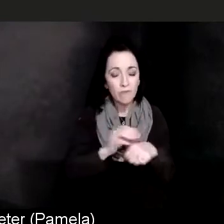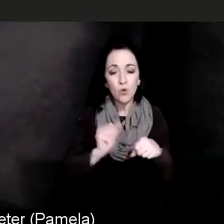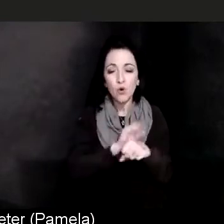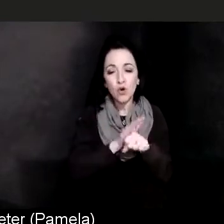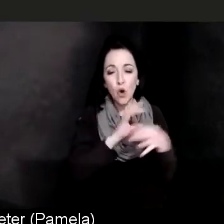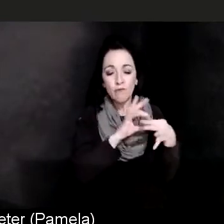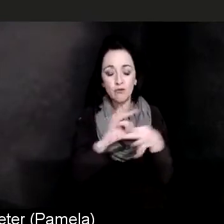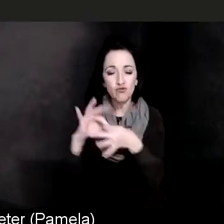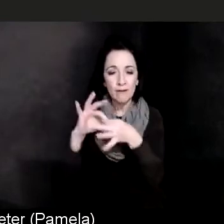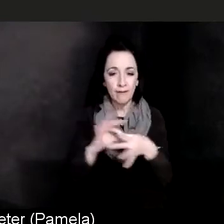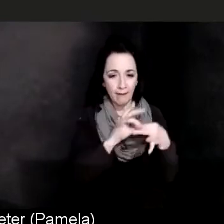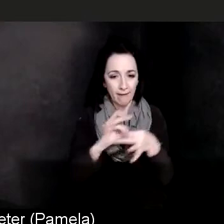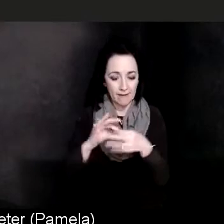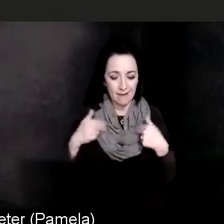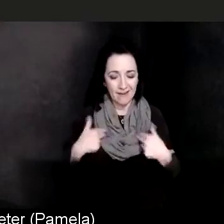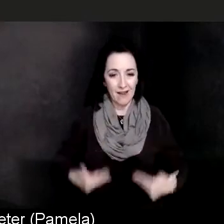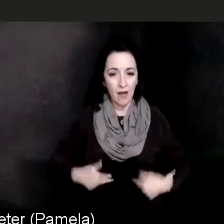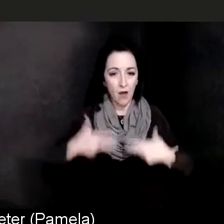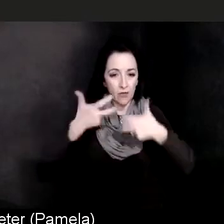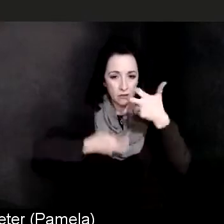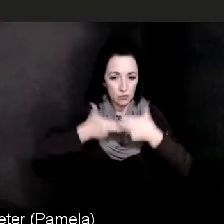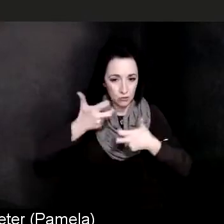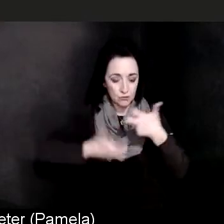What we saw in the end of April and in the beginning